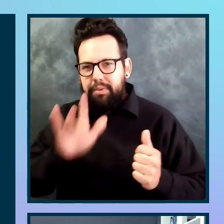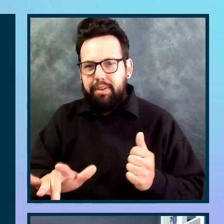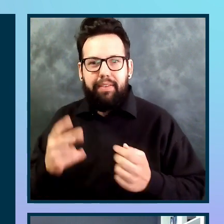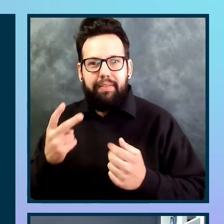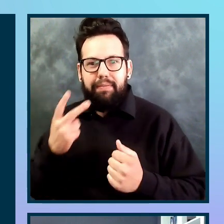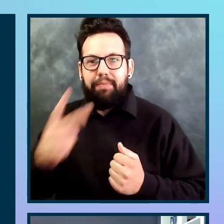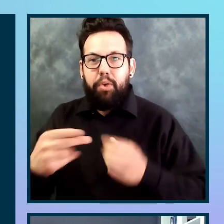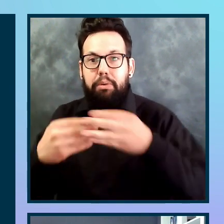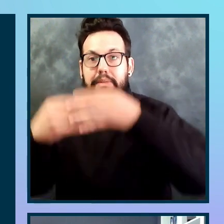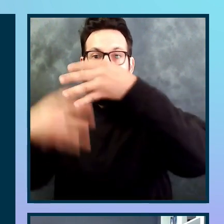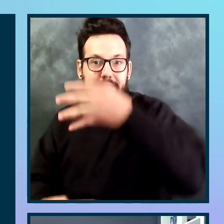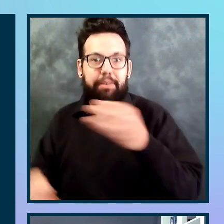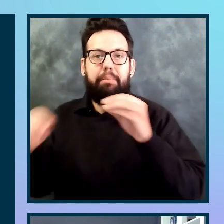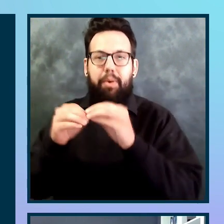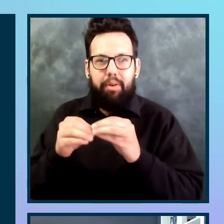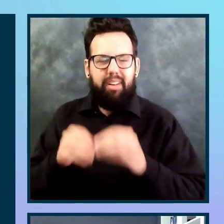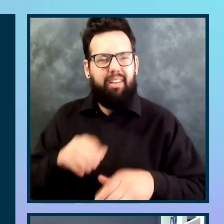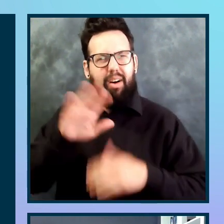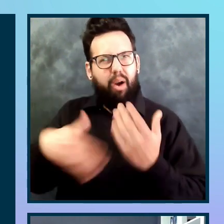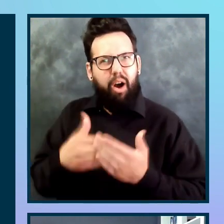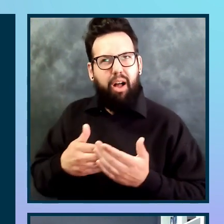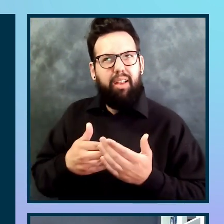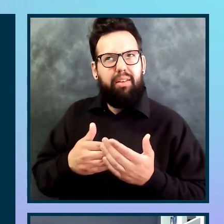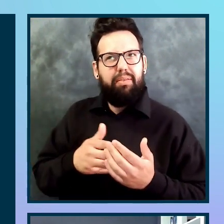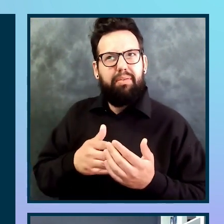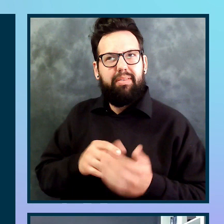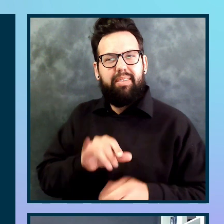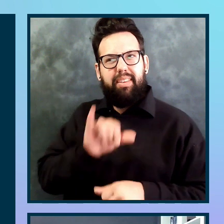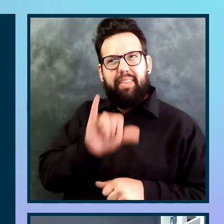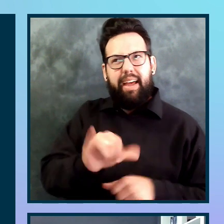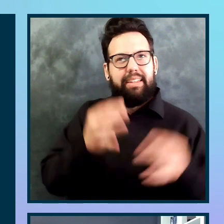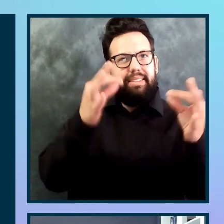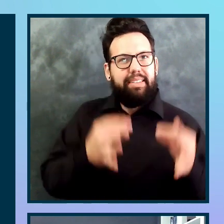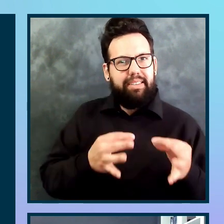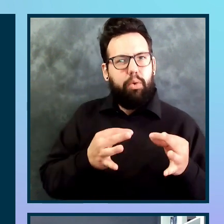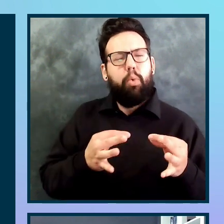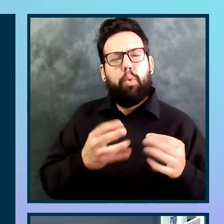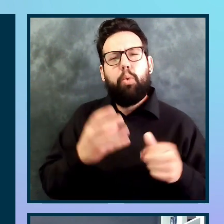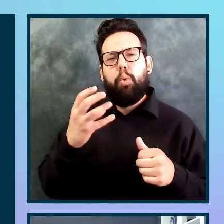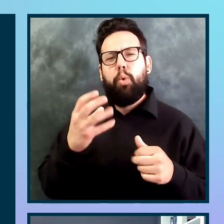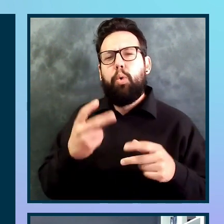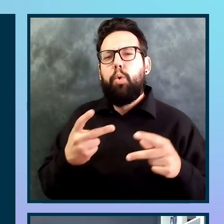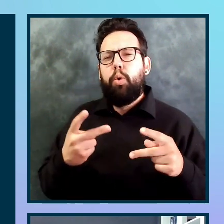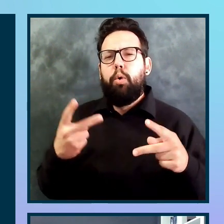Like all those decisions make, for certain users, the interaction really, really taxing, really slow.